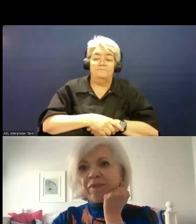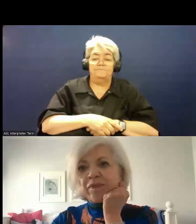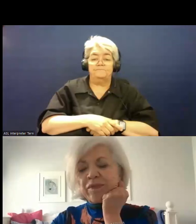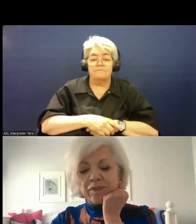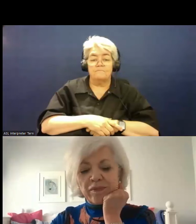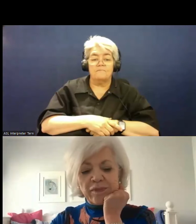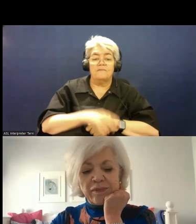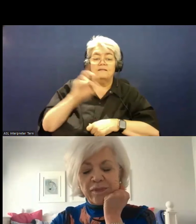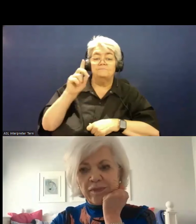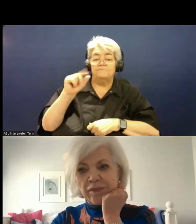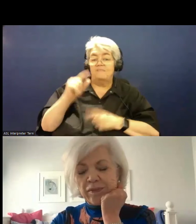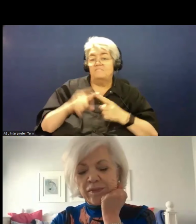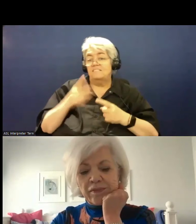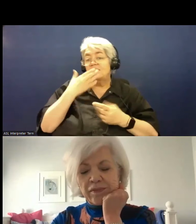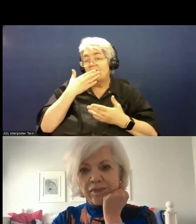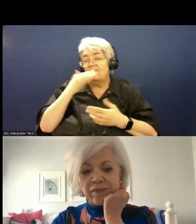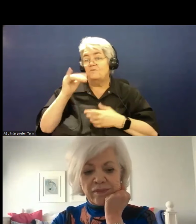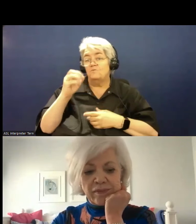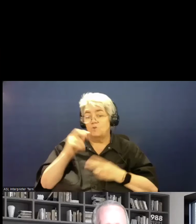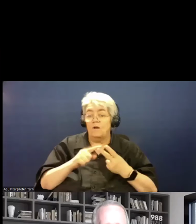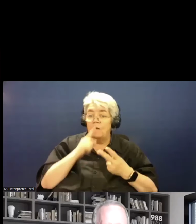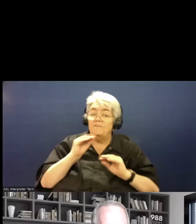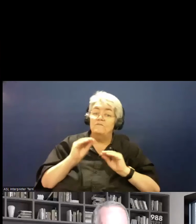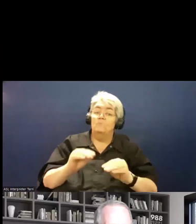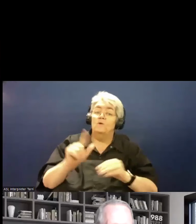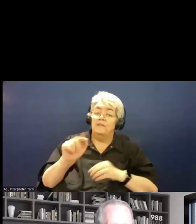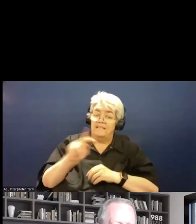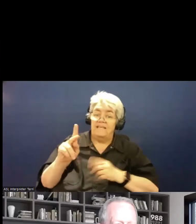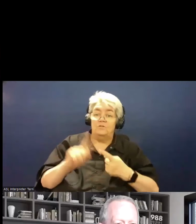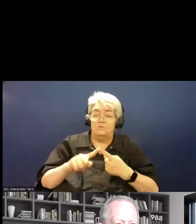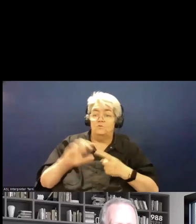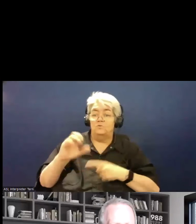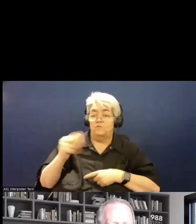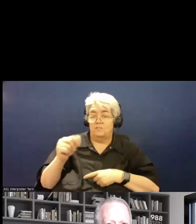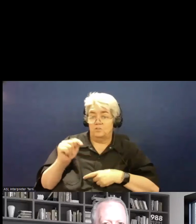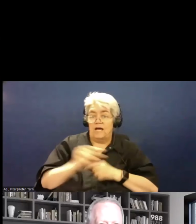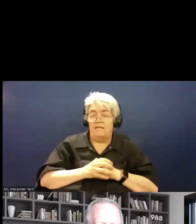JOAN. WE PUT THE LINKS INTO THE CHAT. THERE IS